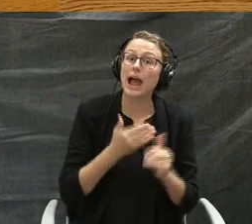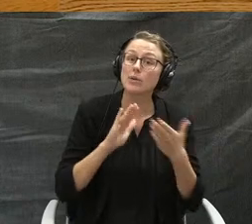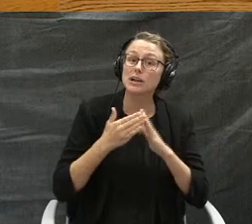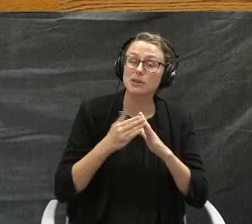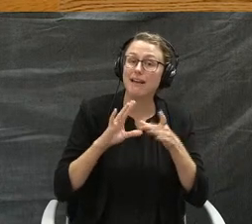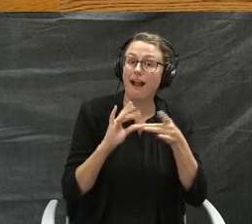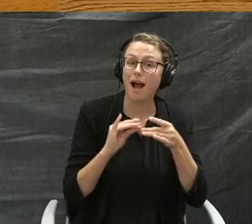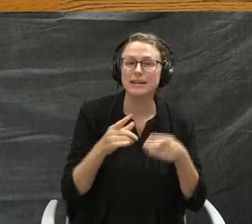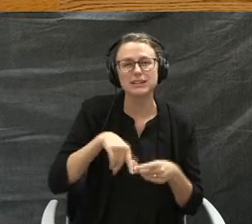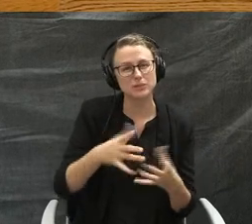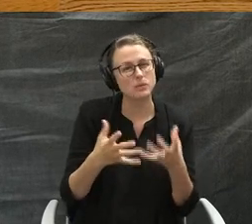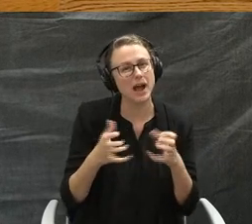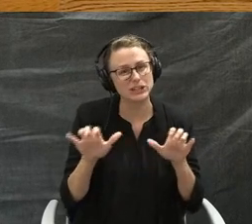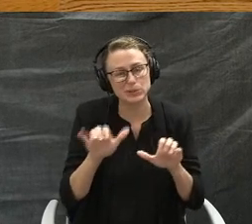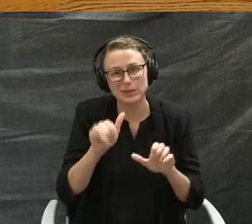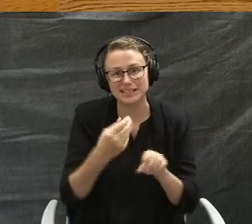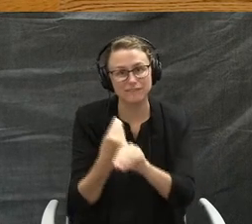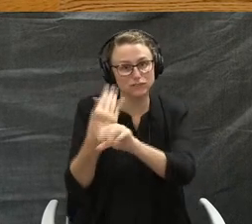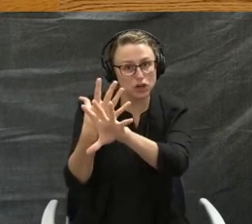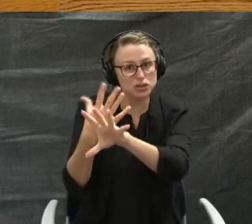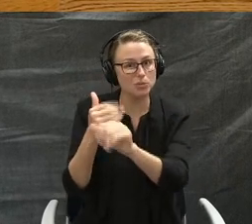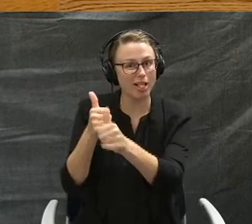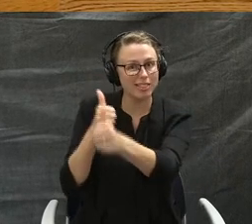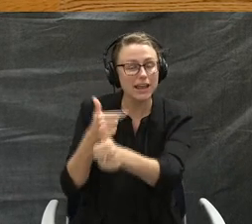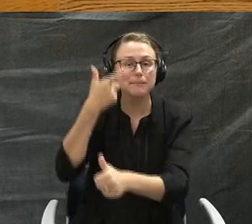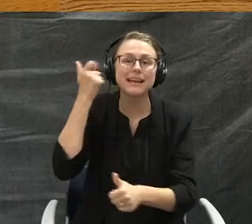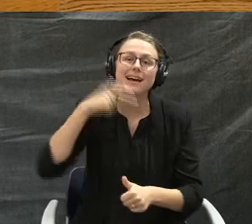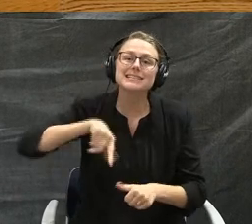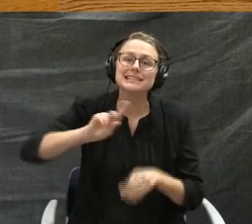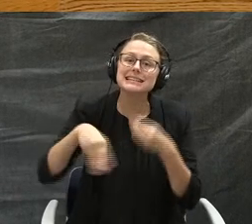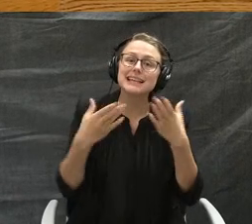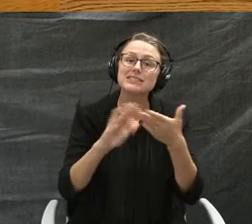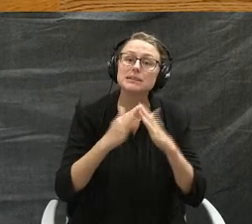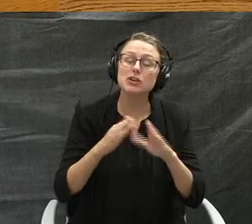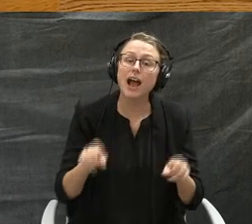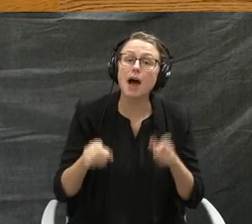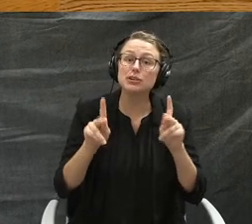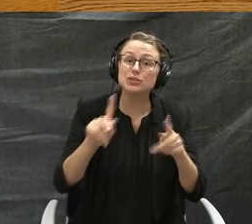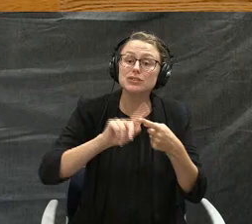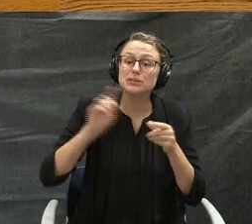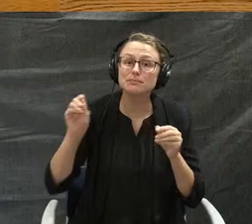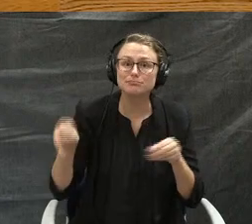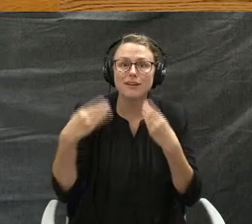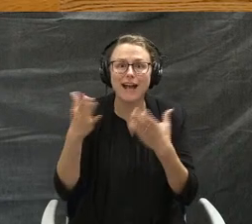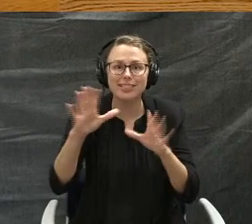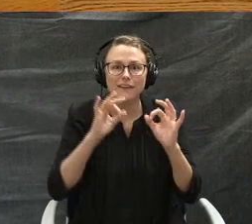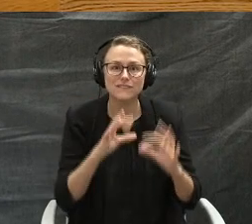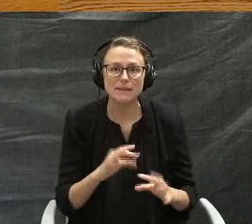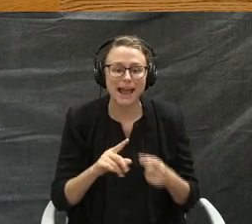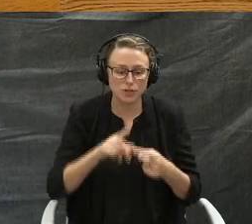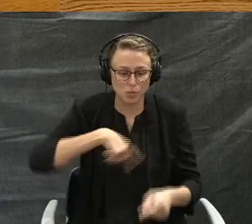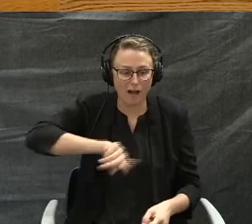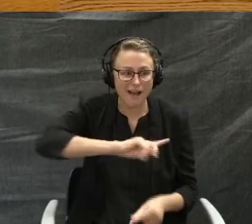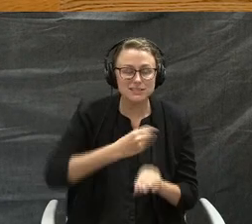do this virtually because this also gives the community an opportunity to provide their feedback to us virtually rather